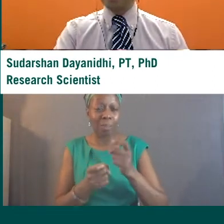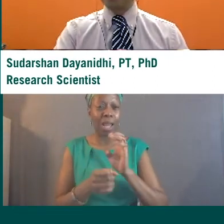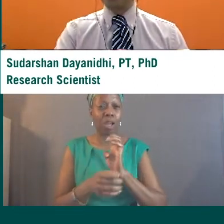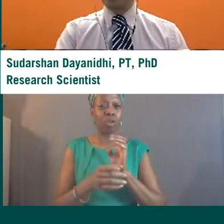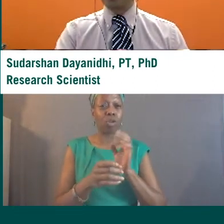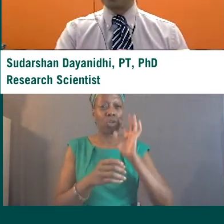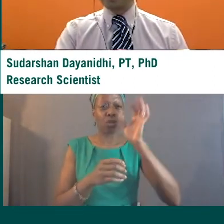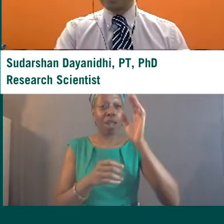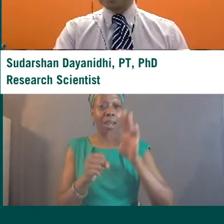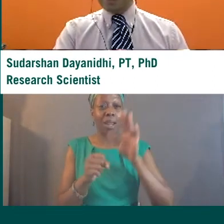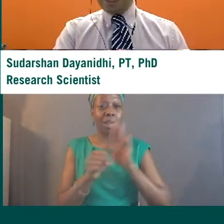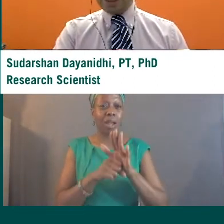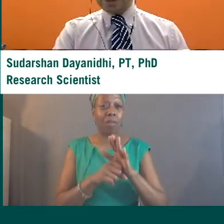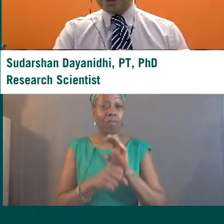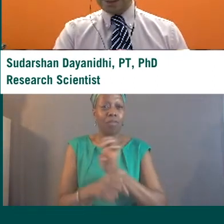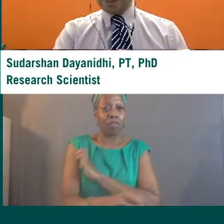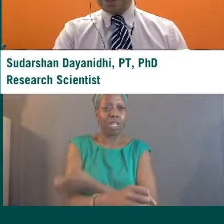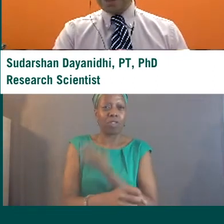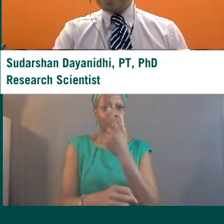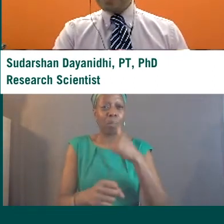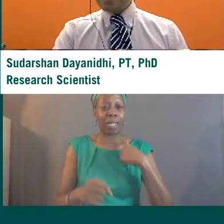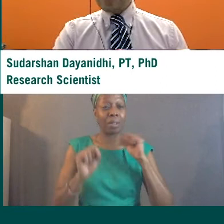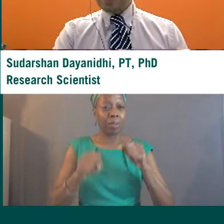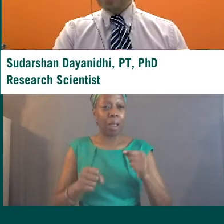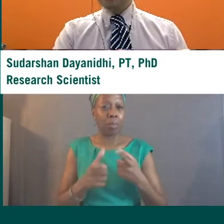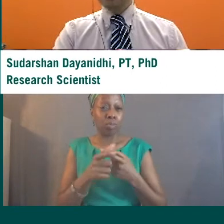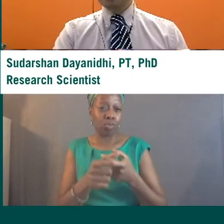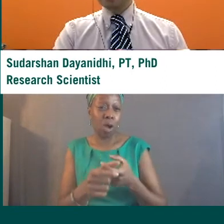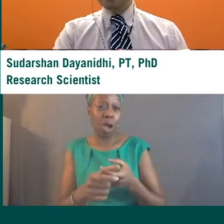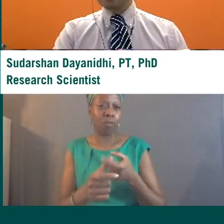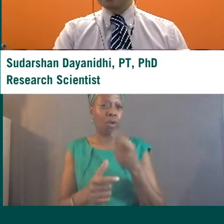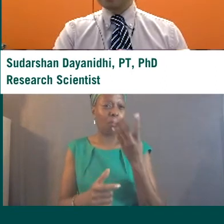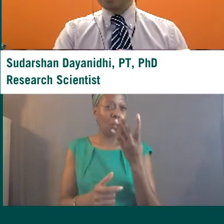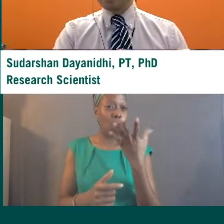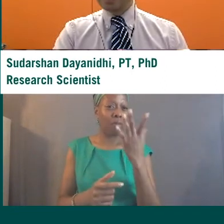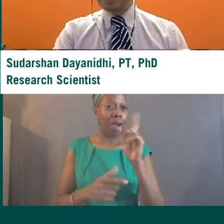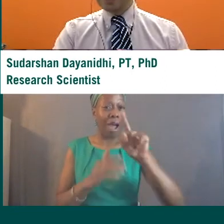what is the role of satellite cells and how that muscle will regrow.